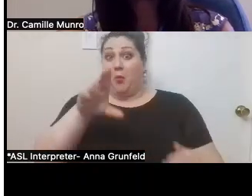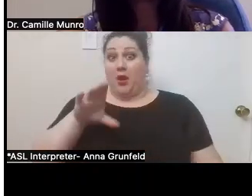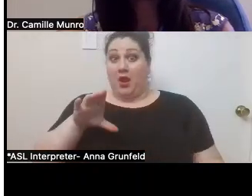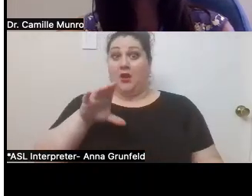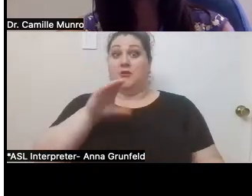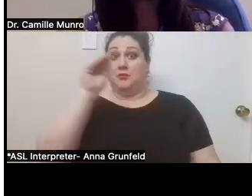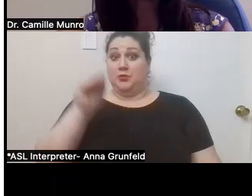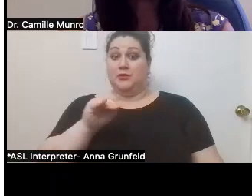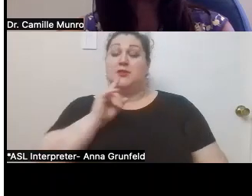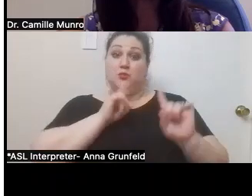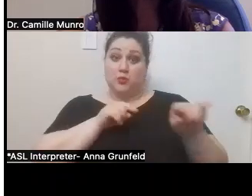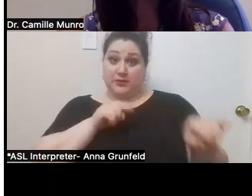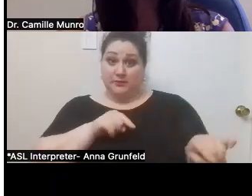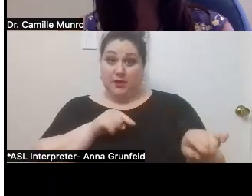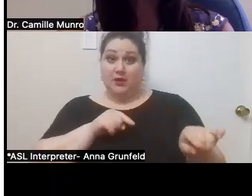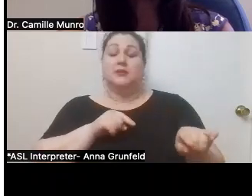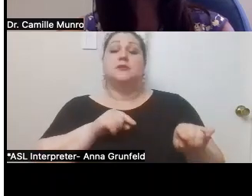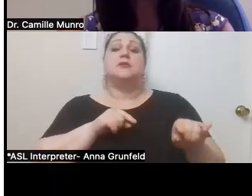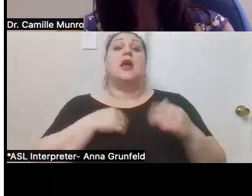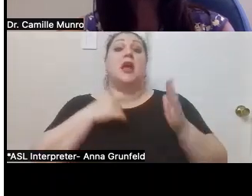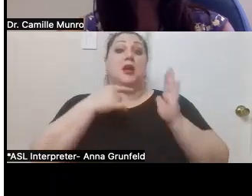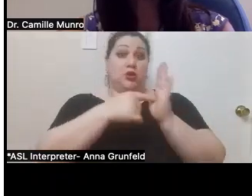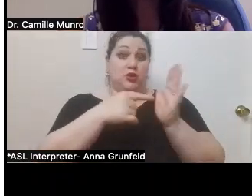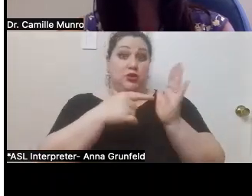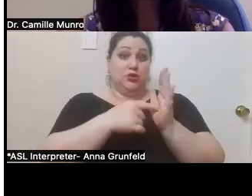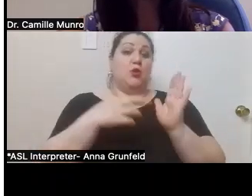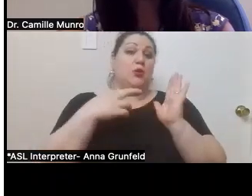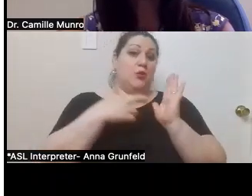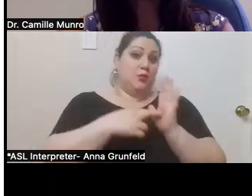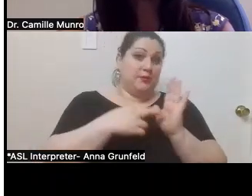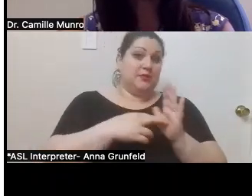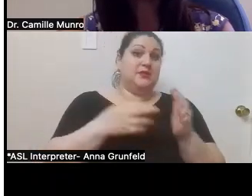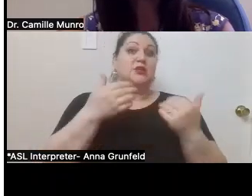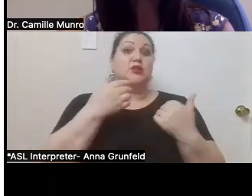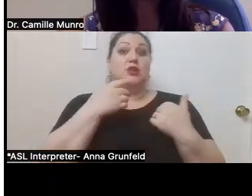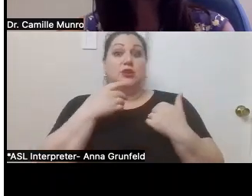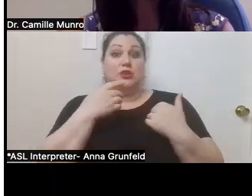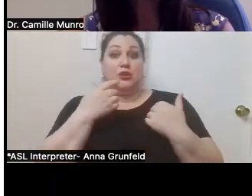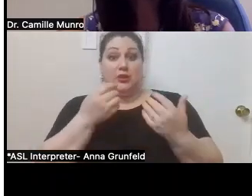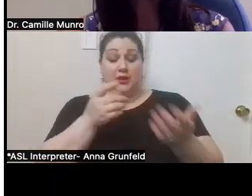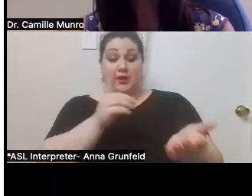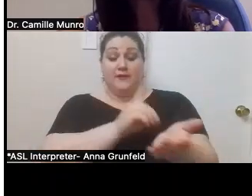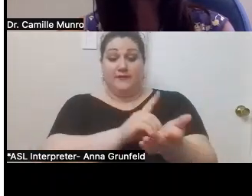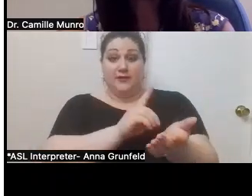and it showed that the representations of physicians who self-identified with a disability